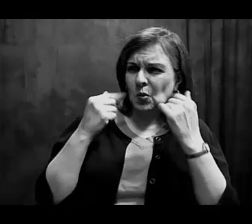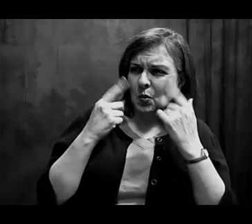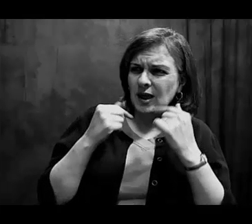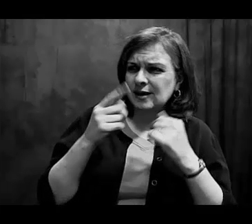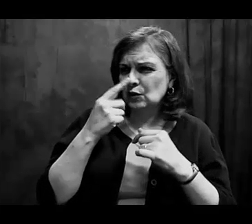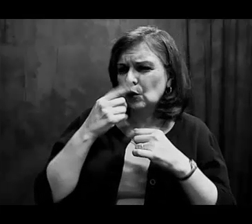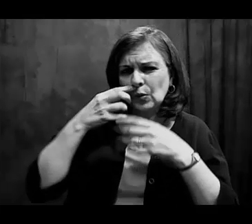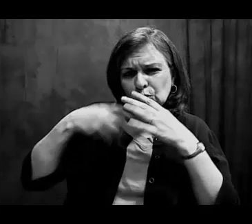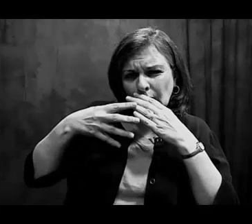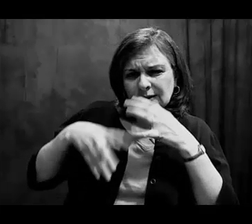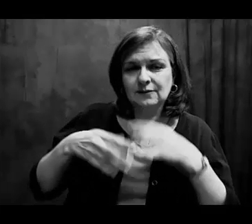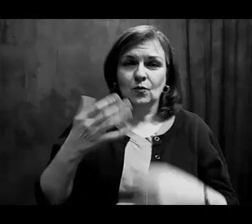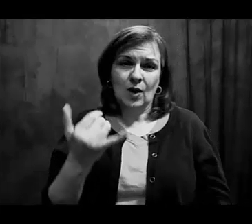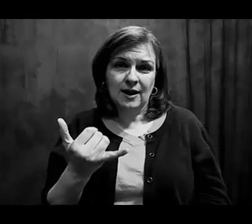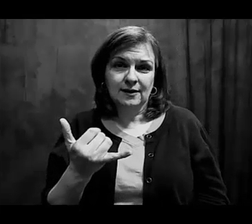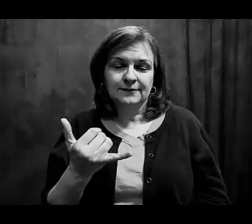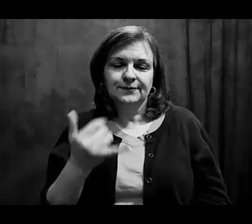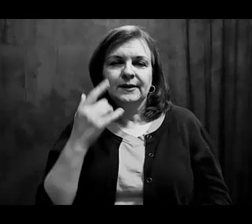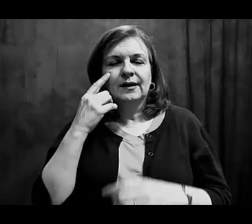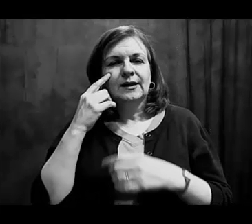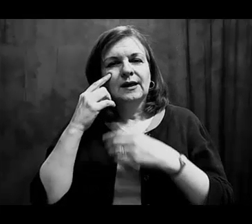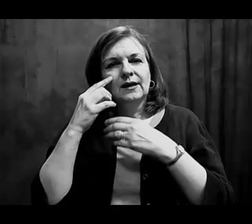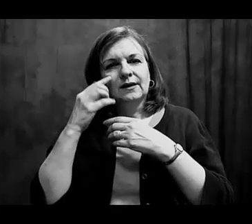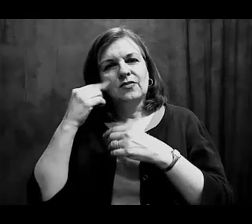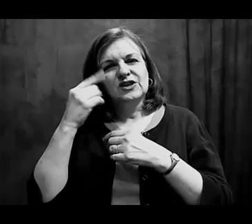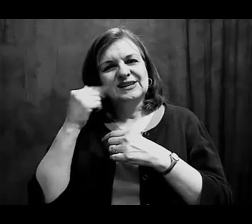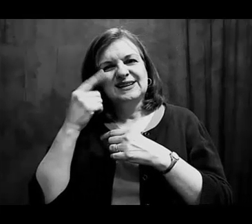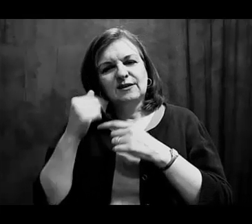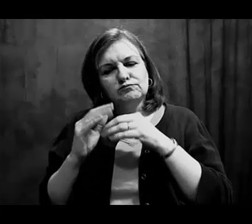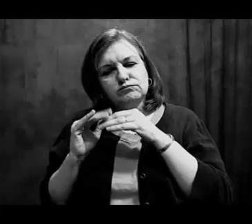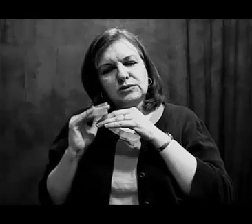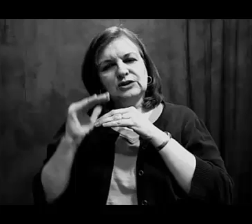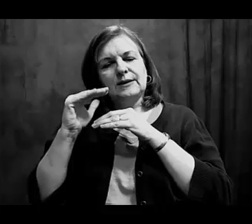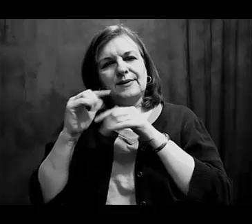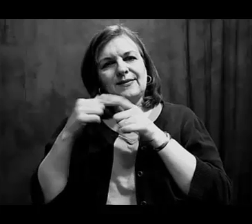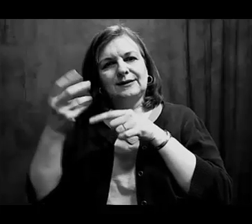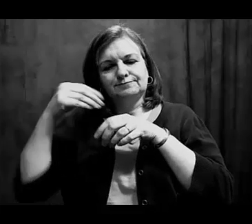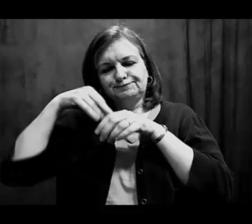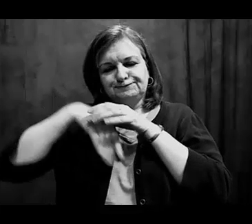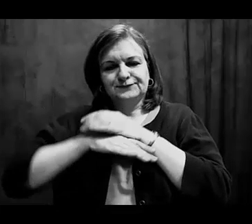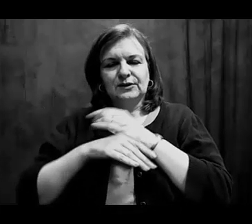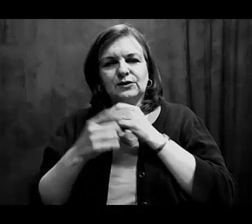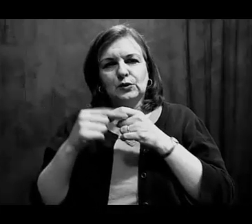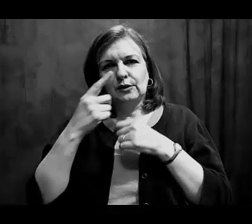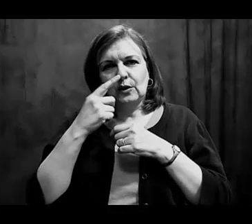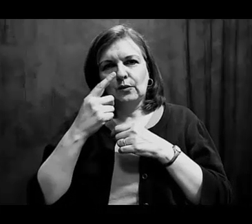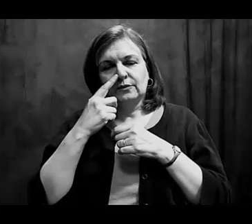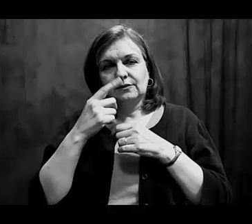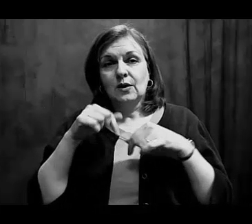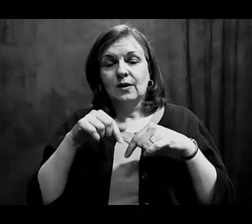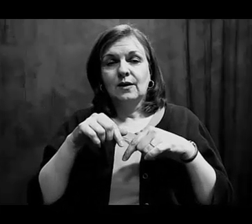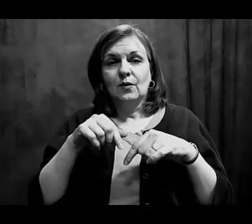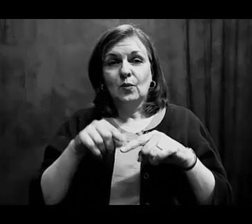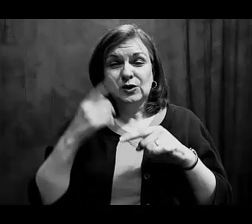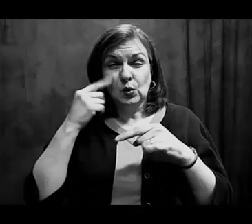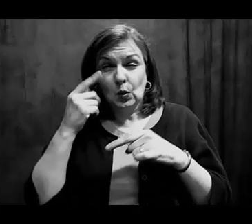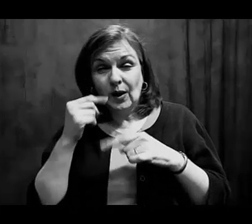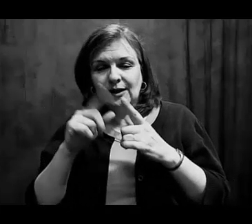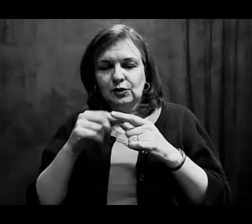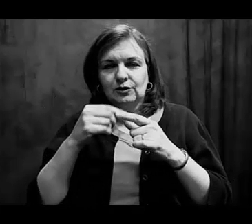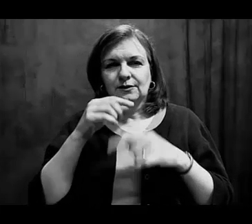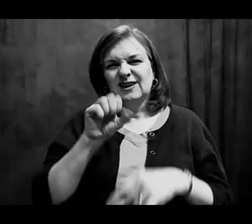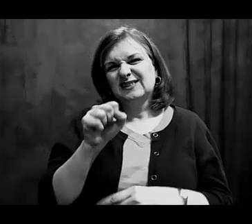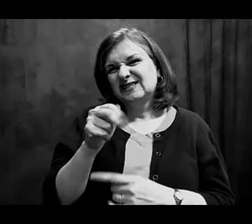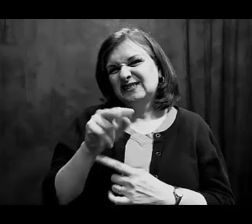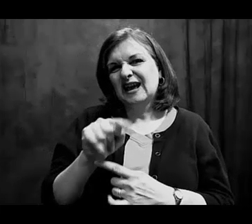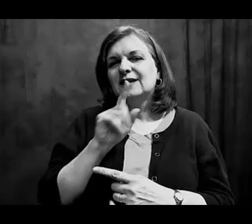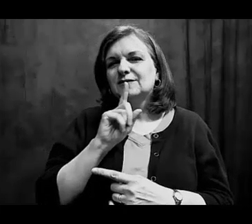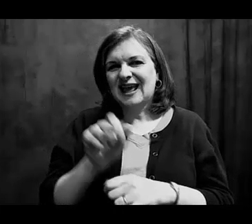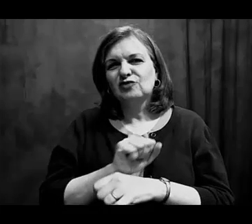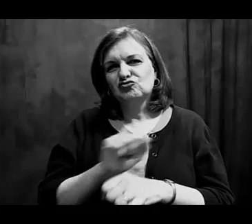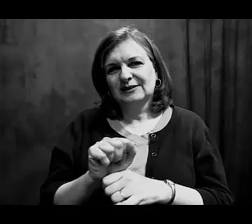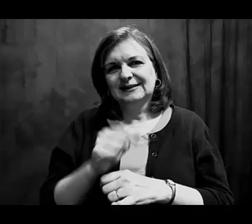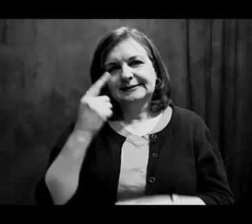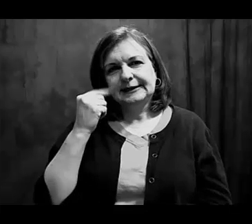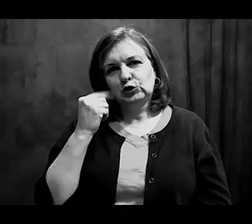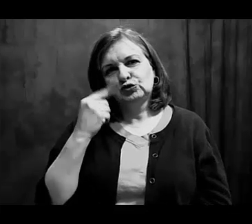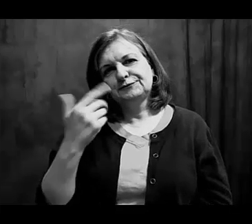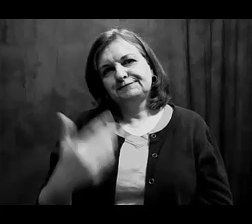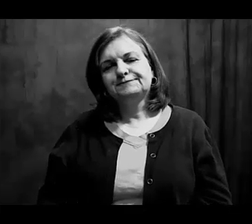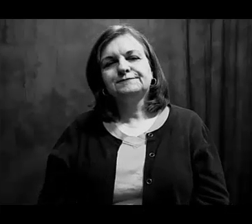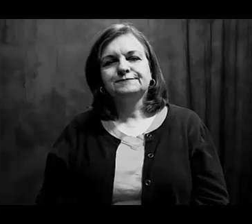this is why! The tears buildup and actually drain to your nose -- so you're actually snotting tears!